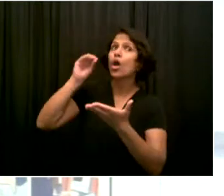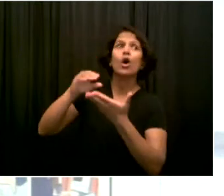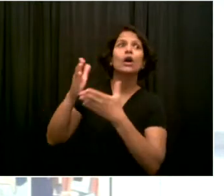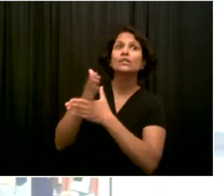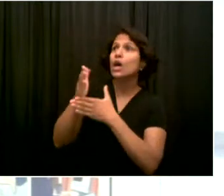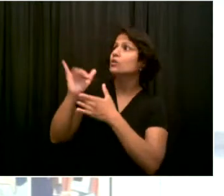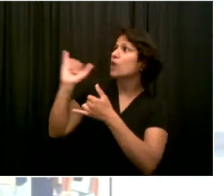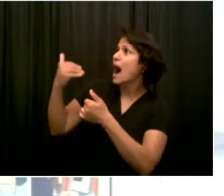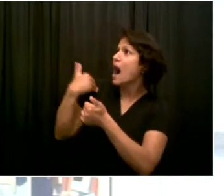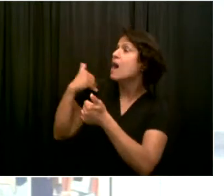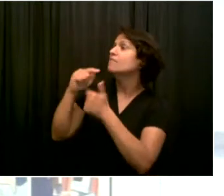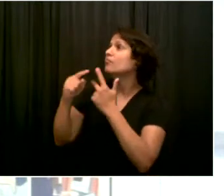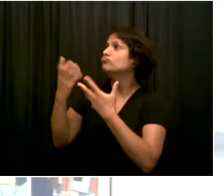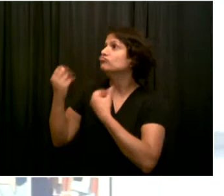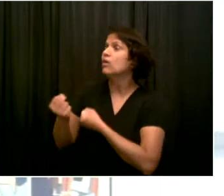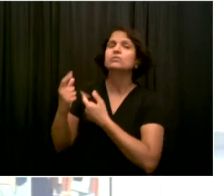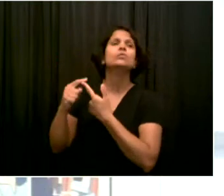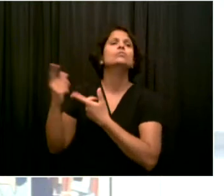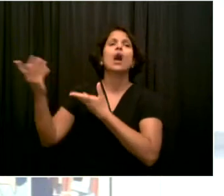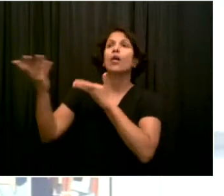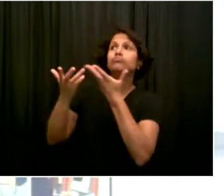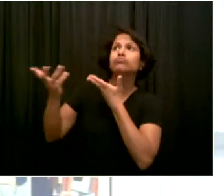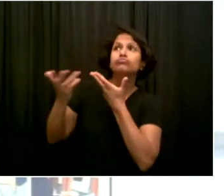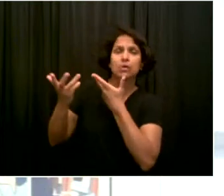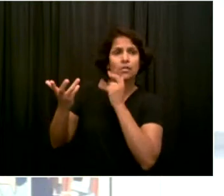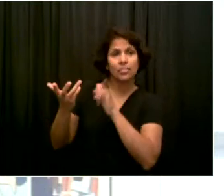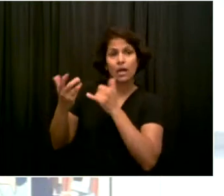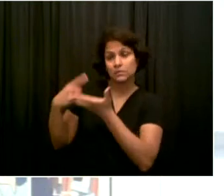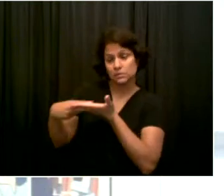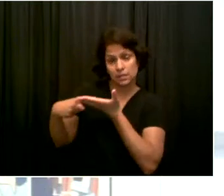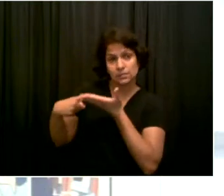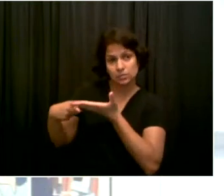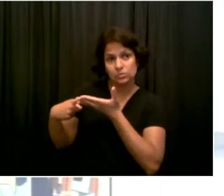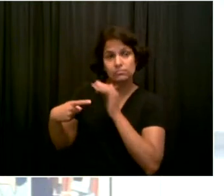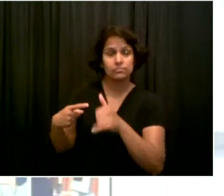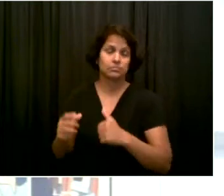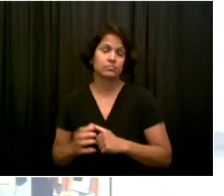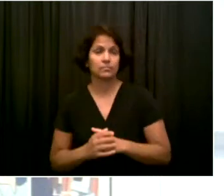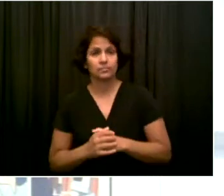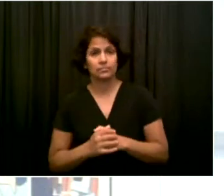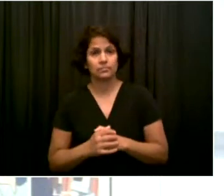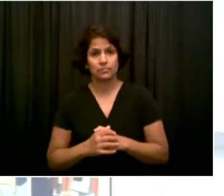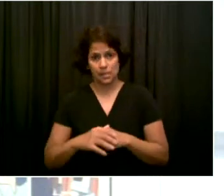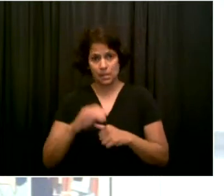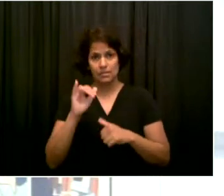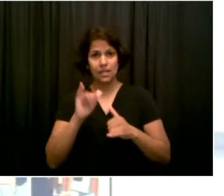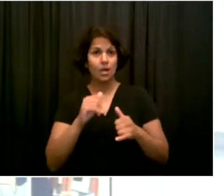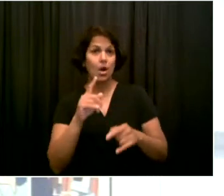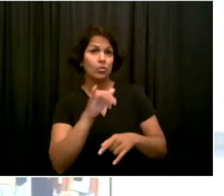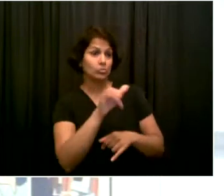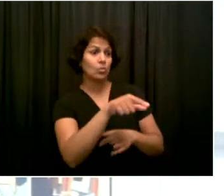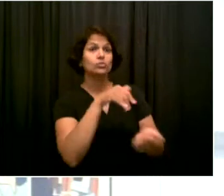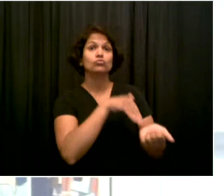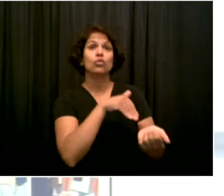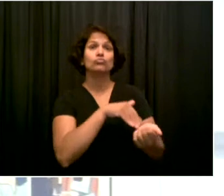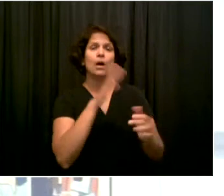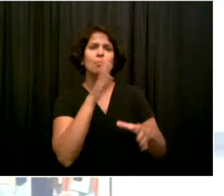WORKING PARTICULARLY WITH HEALTHCARE PROVIDERS, CLINICIANS THE PEOPLE KNOW AND TRUST IN THOSE NEIBGHORHOODS TO MAKE SURE THEY ARE HAVING CONVERSATIONS WITH THEIR PATIENTS WHO USE